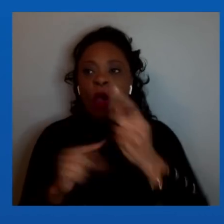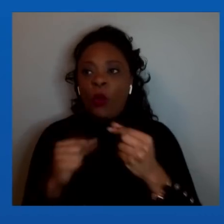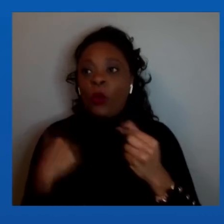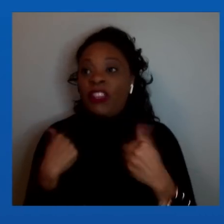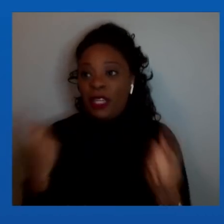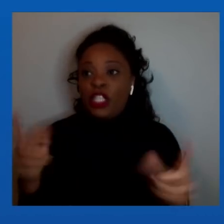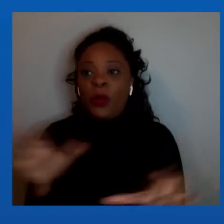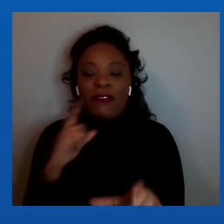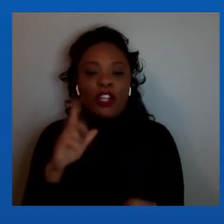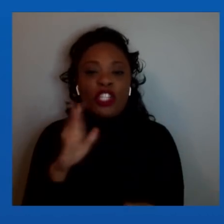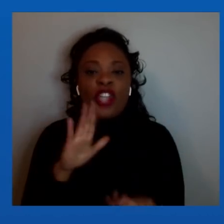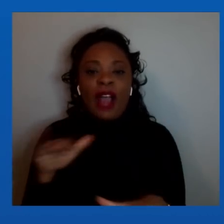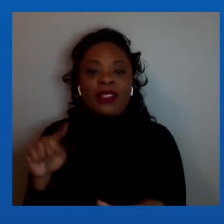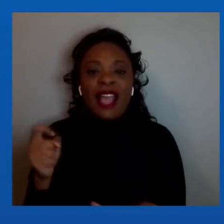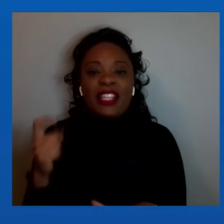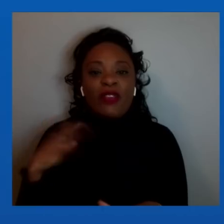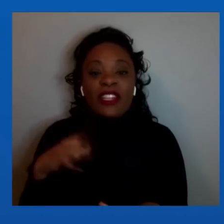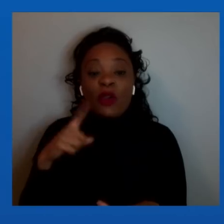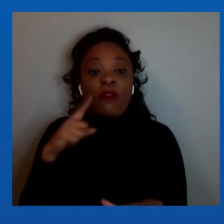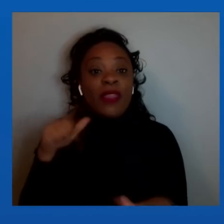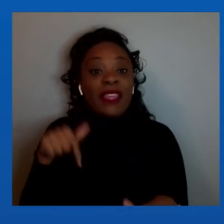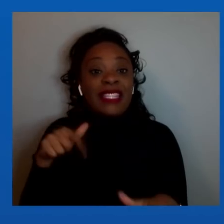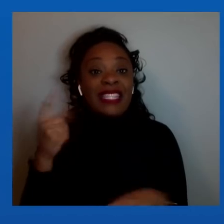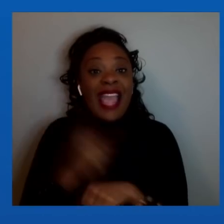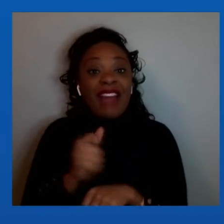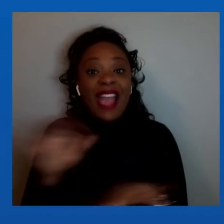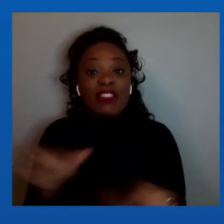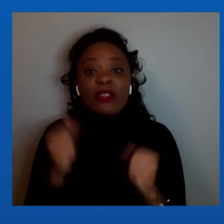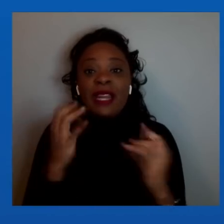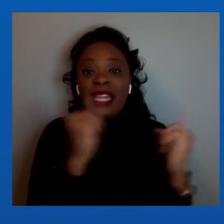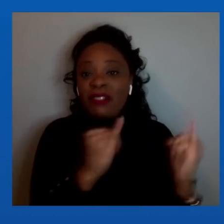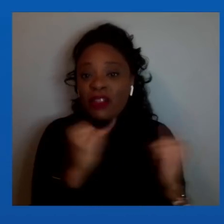there are so many individuals and organizations who are dedicated to action: